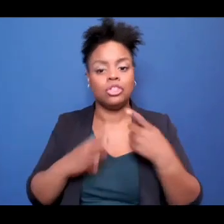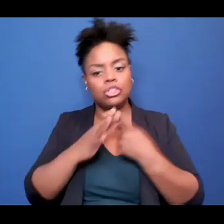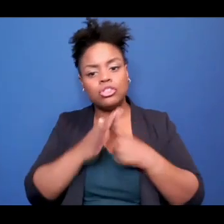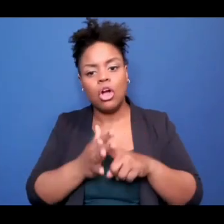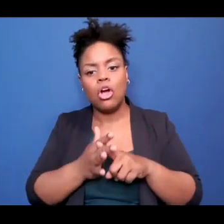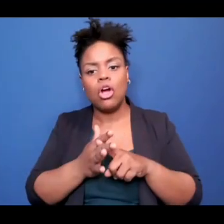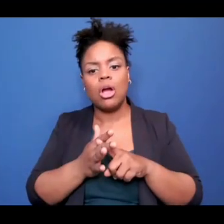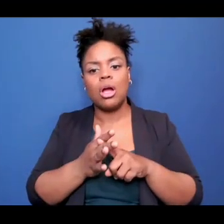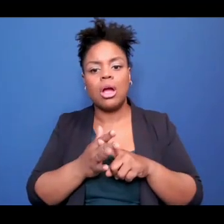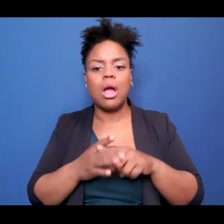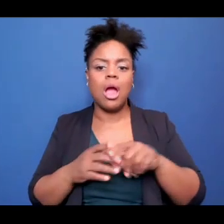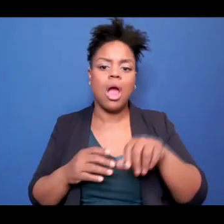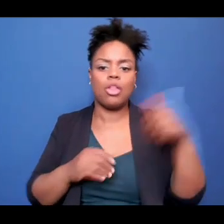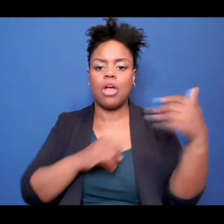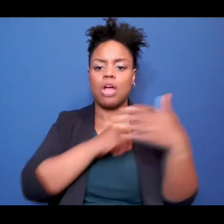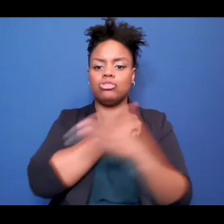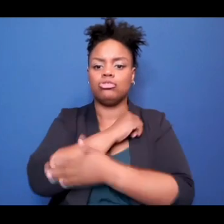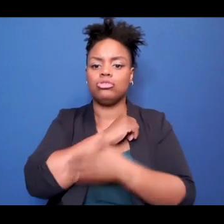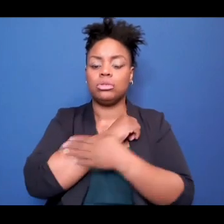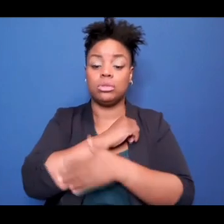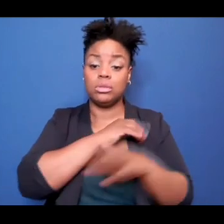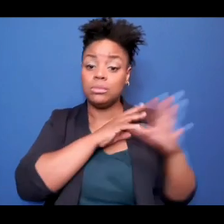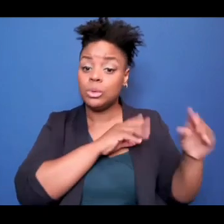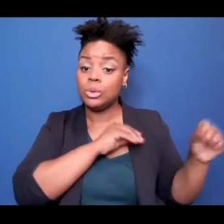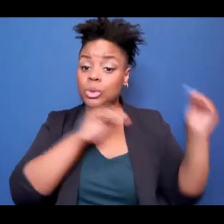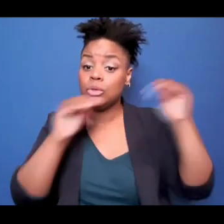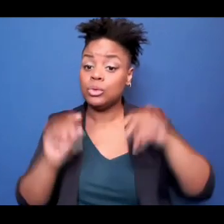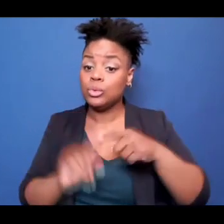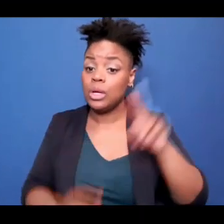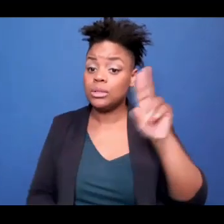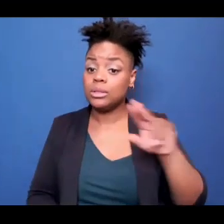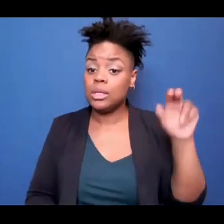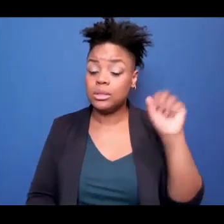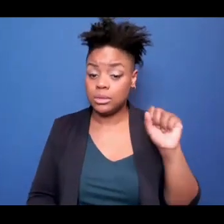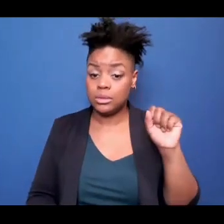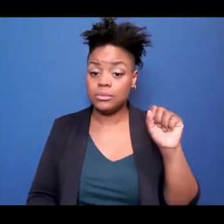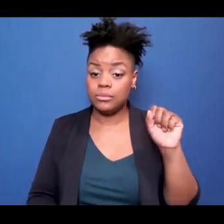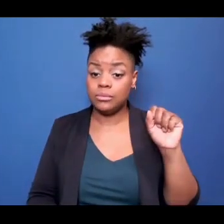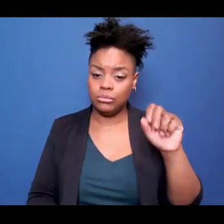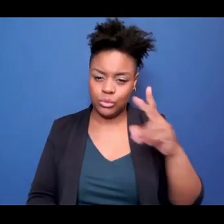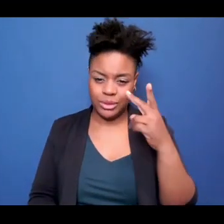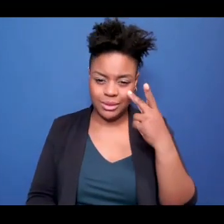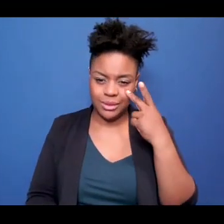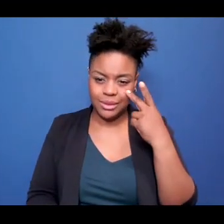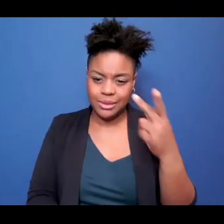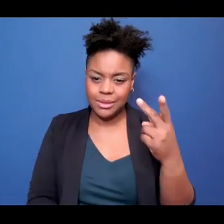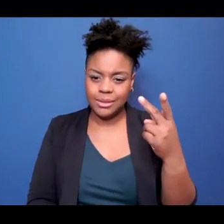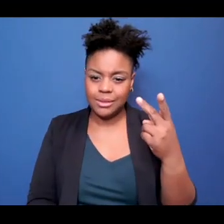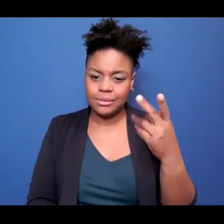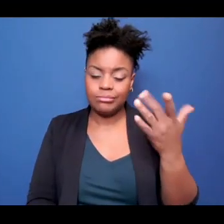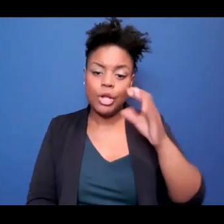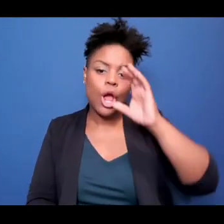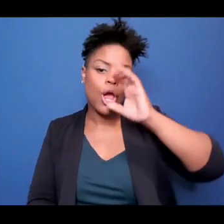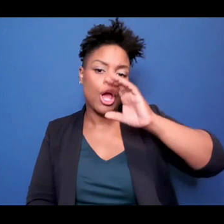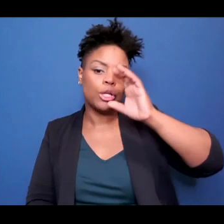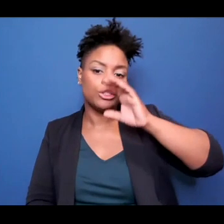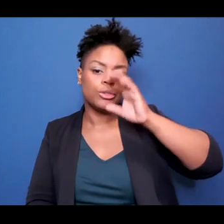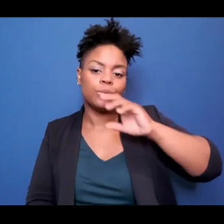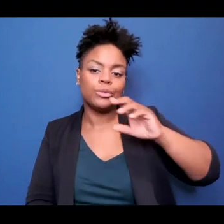THROONG THE U.S. AND IS -- CROSSES THE ATLANTIC IN THE U.S. AND IS ASIM LAIPTD INTO THE UNITED STATES RACIAL TROPES SO WHAT'S SHOWN SHEER A SERIALIZED